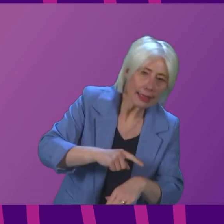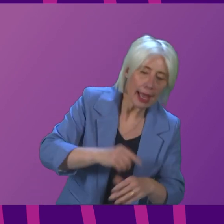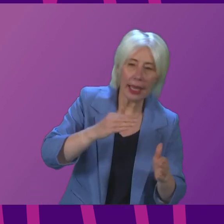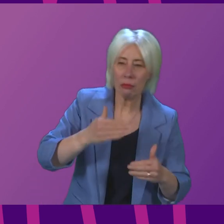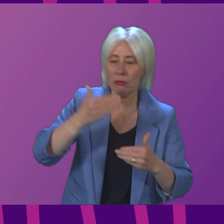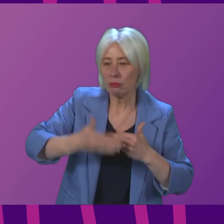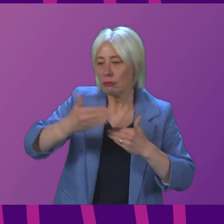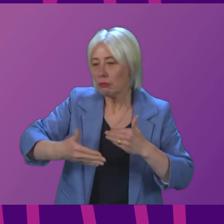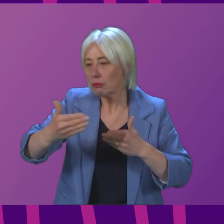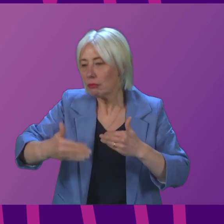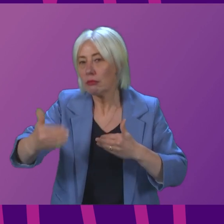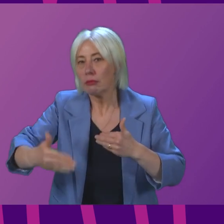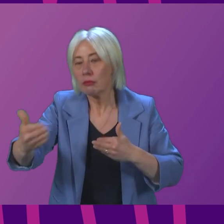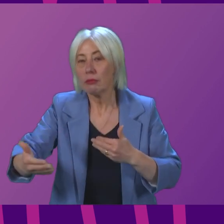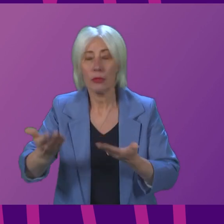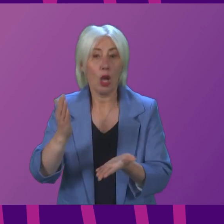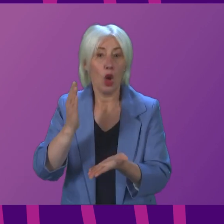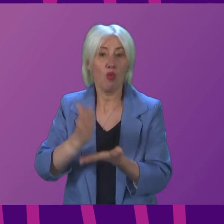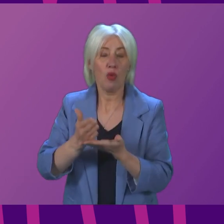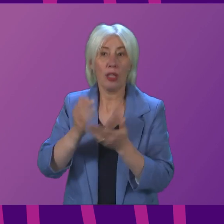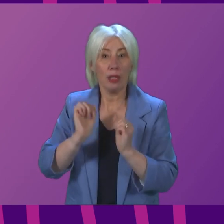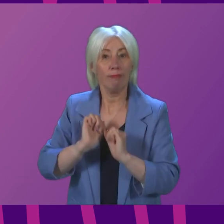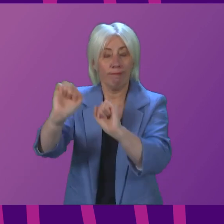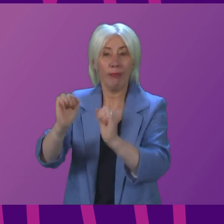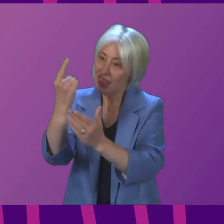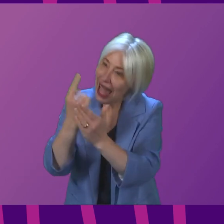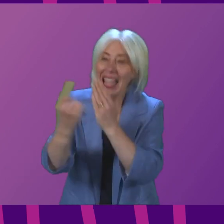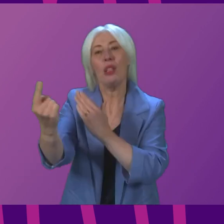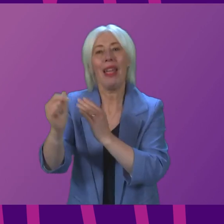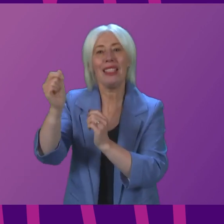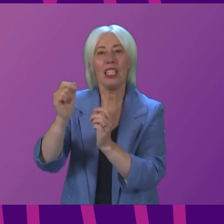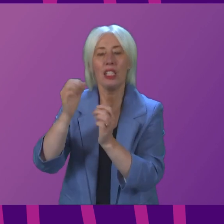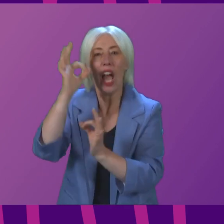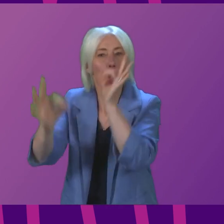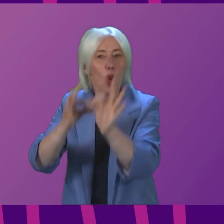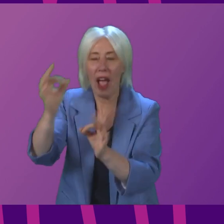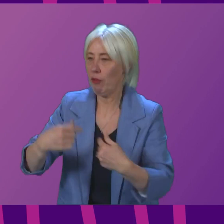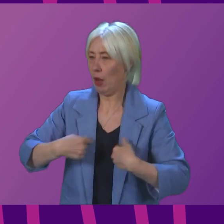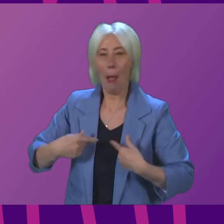report are entirely matters for the independence of the inquiry and not for ministers.